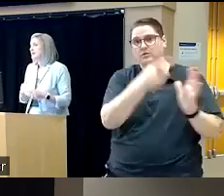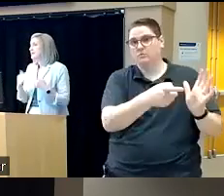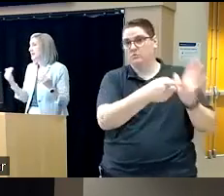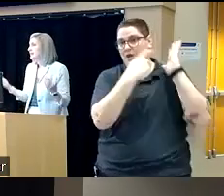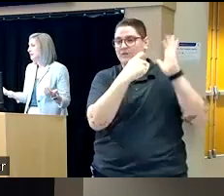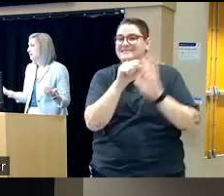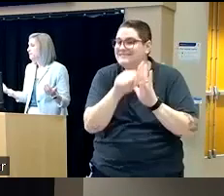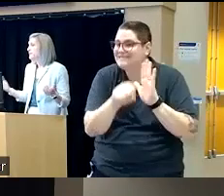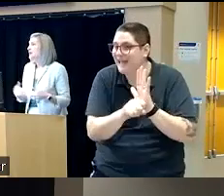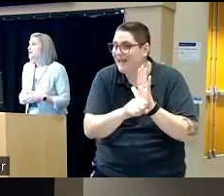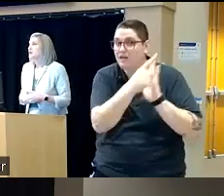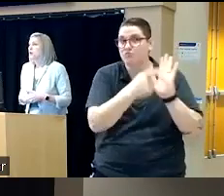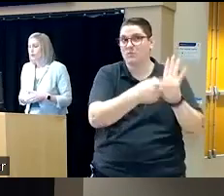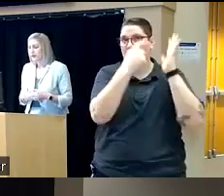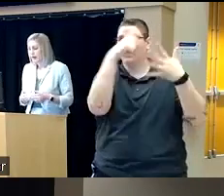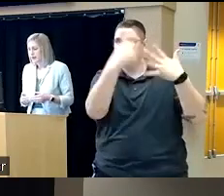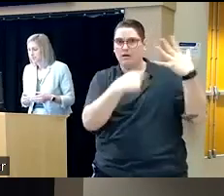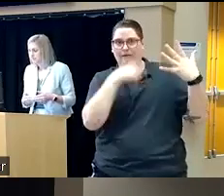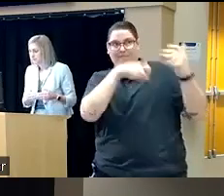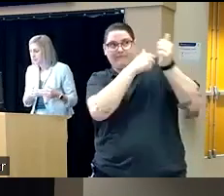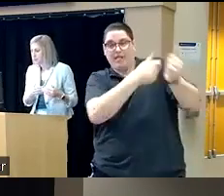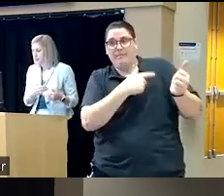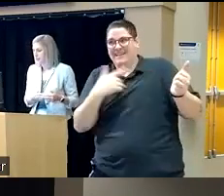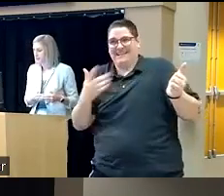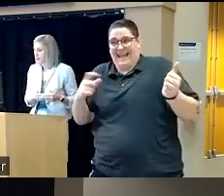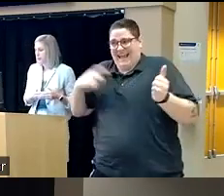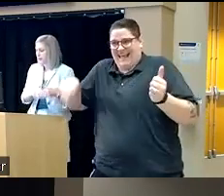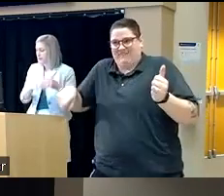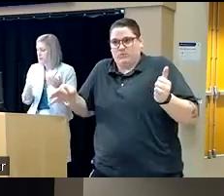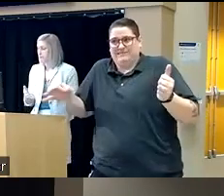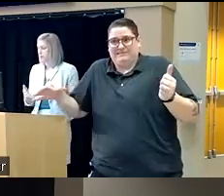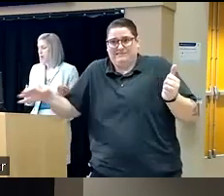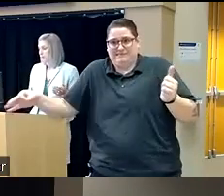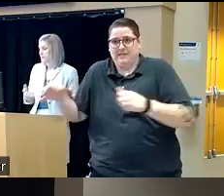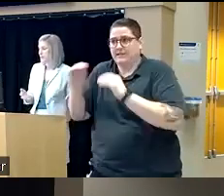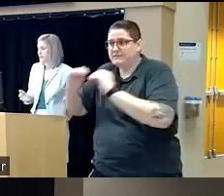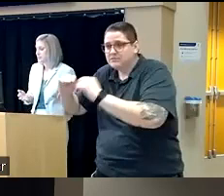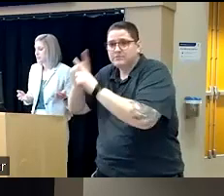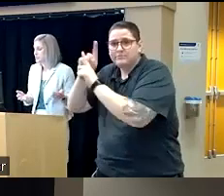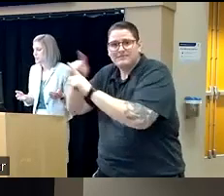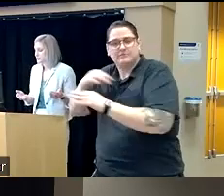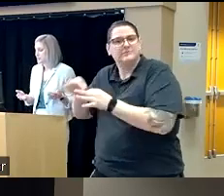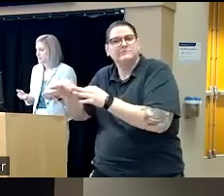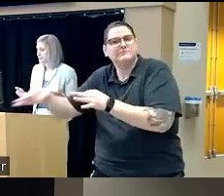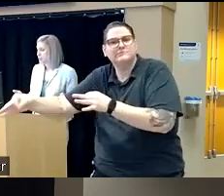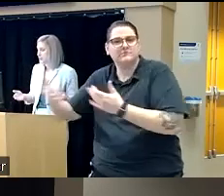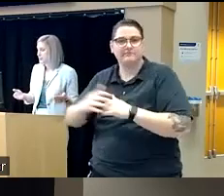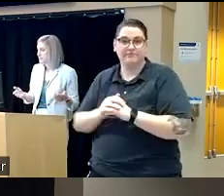at the state level so um for example in from the office of Addiction Services and supports